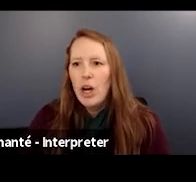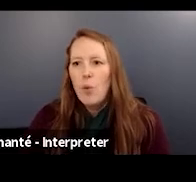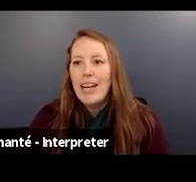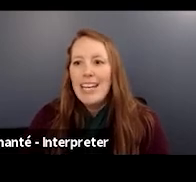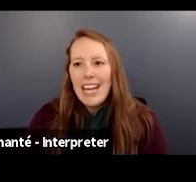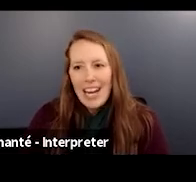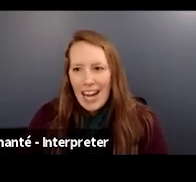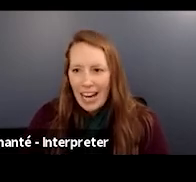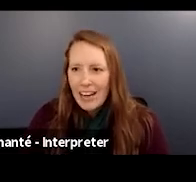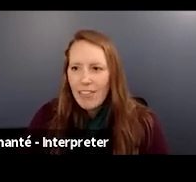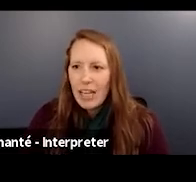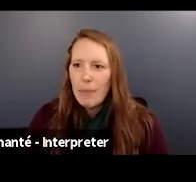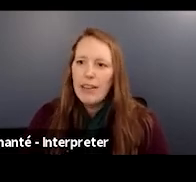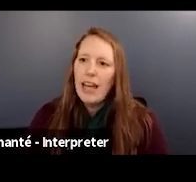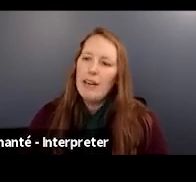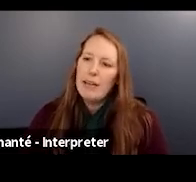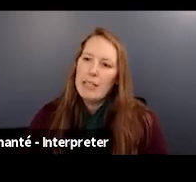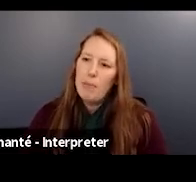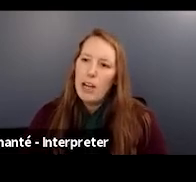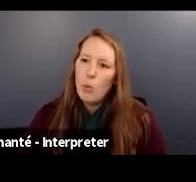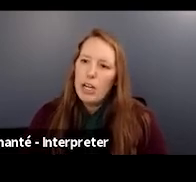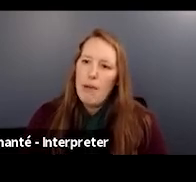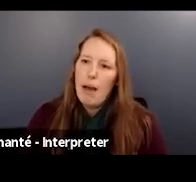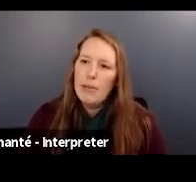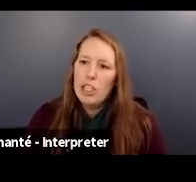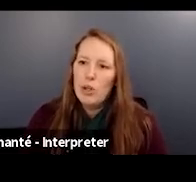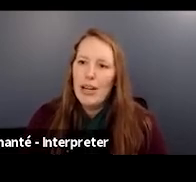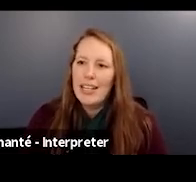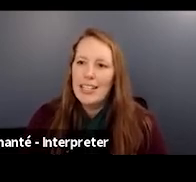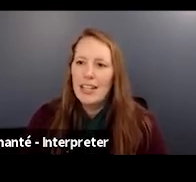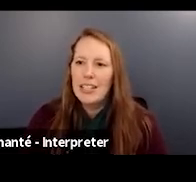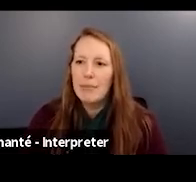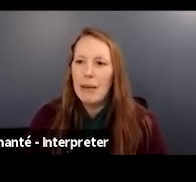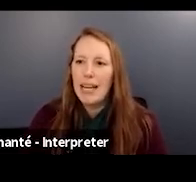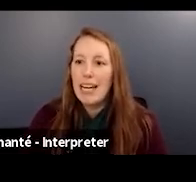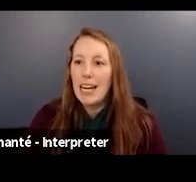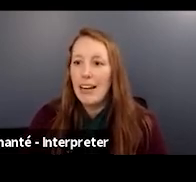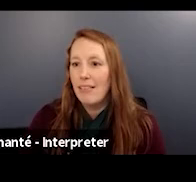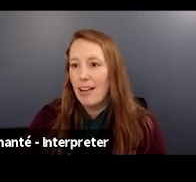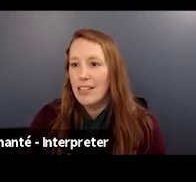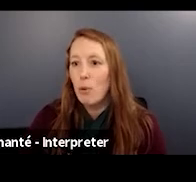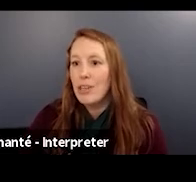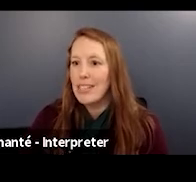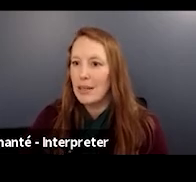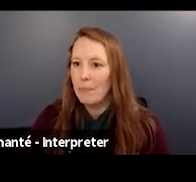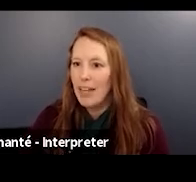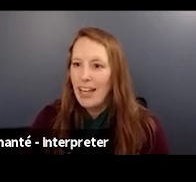One negative thing about that is being a working mom, too, is sometimes I needed a support system,